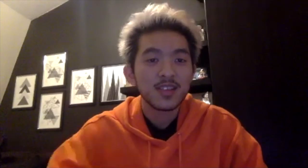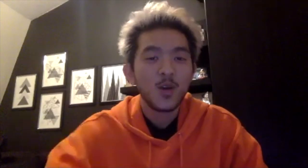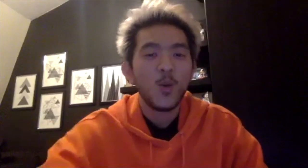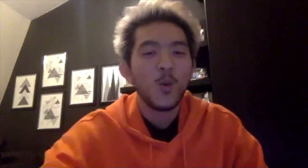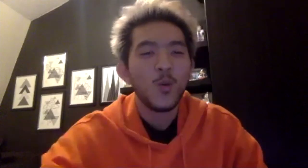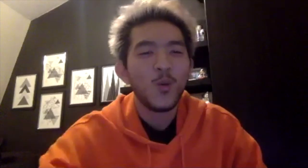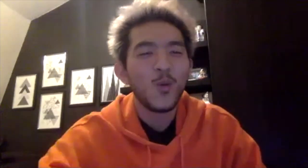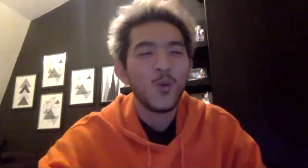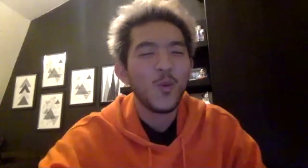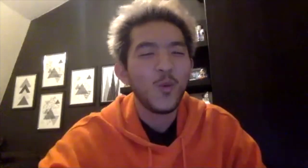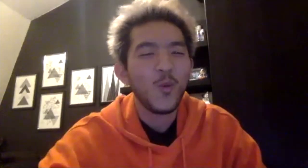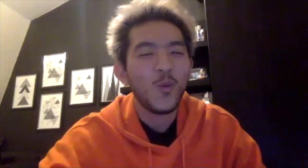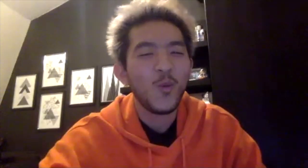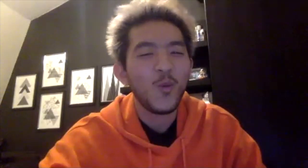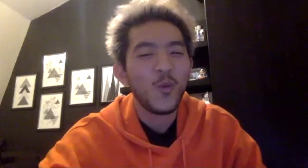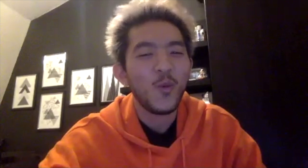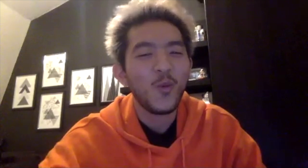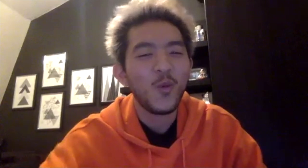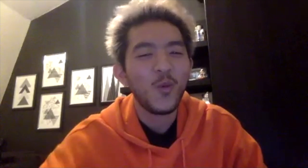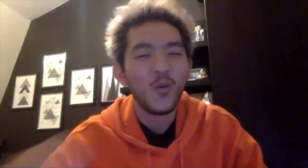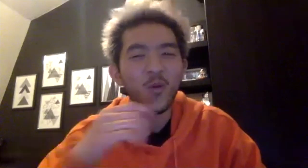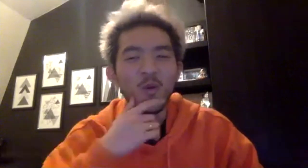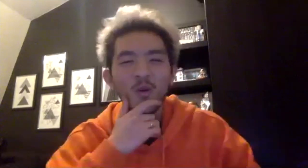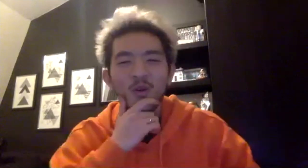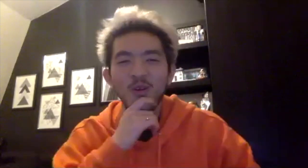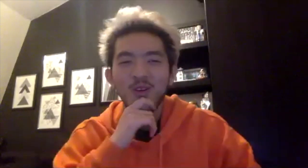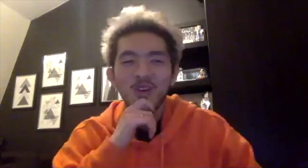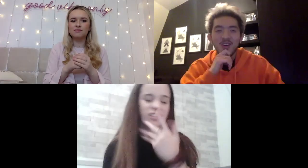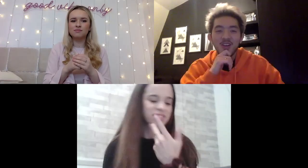B: Ooooh...